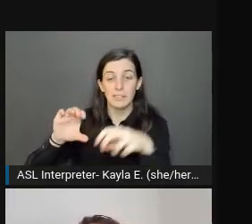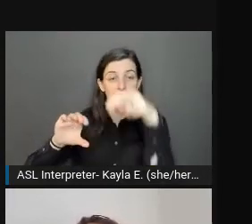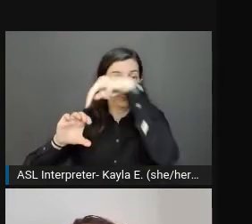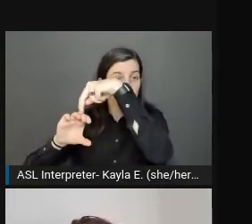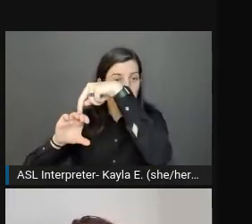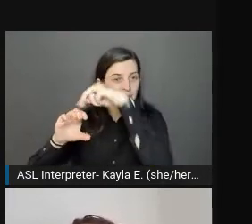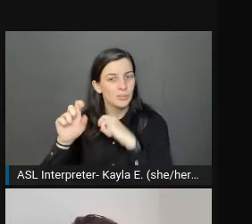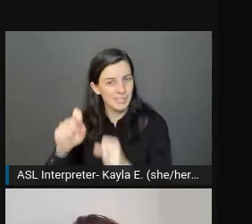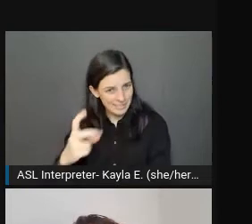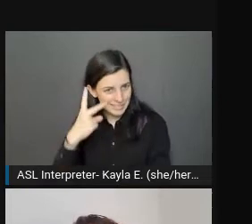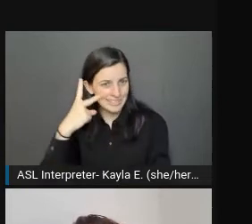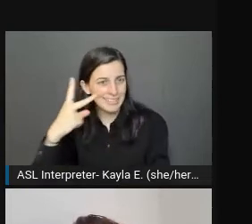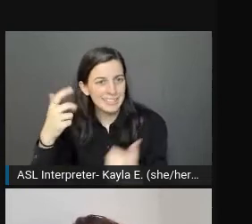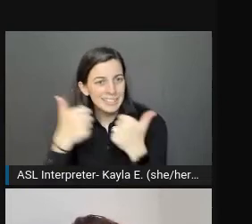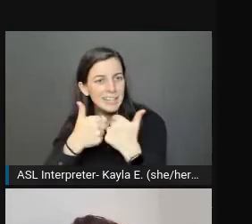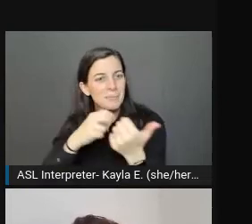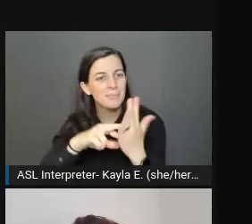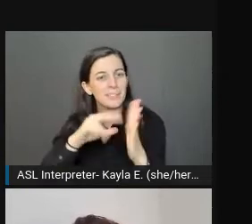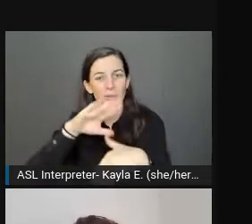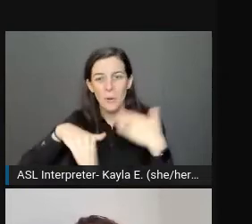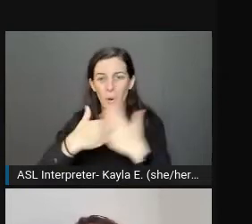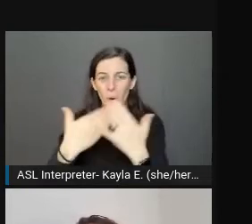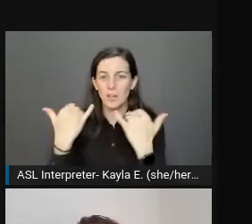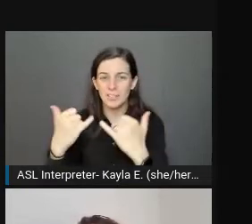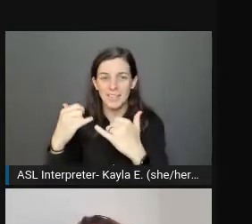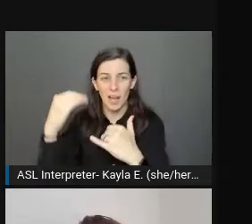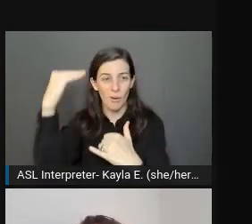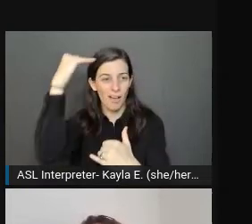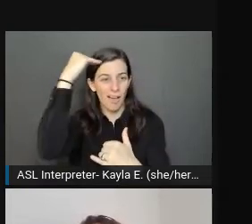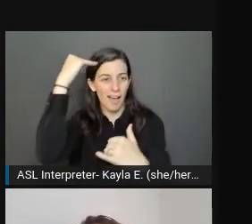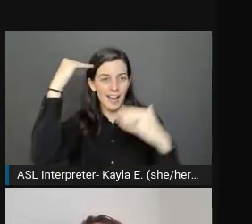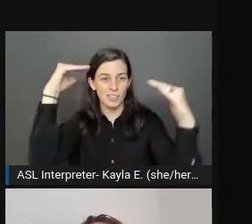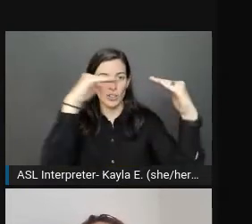Actually, they're all of equal height now that everyone was given their own solution.